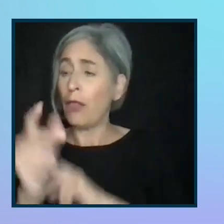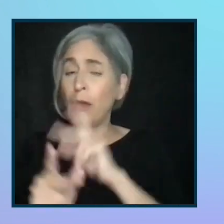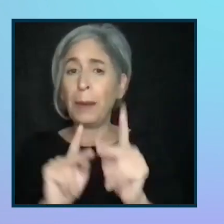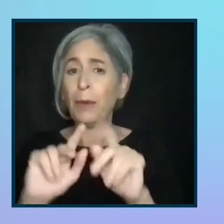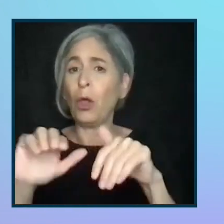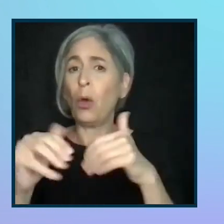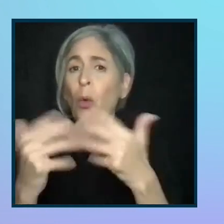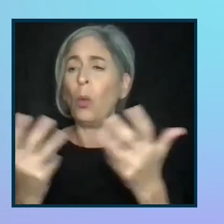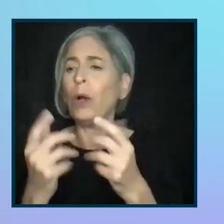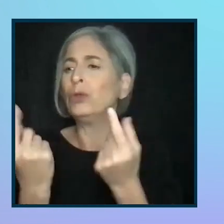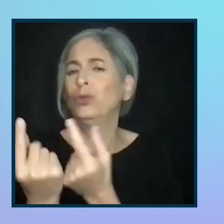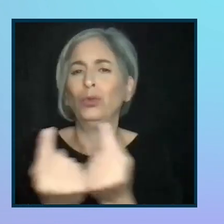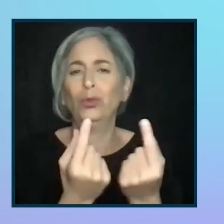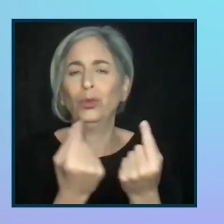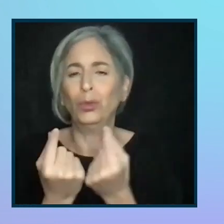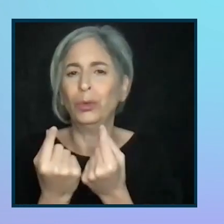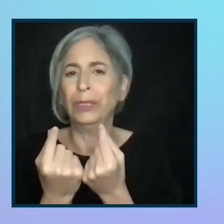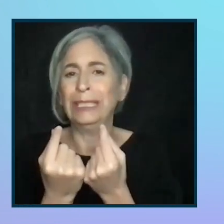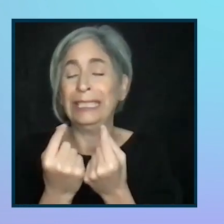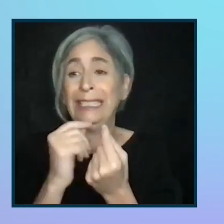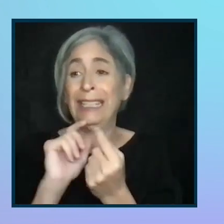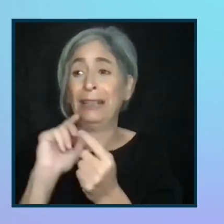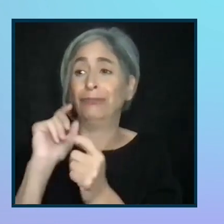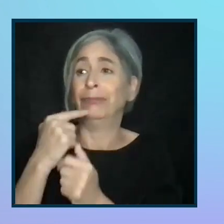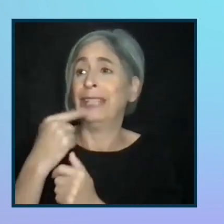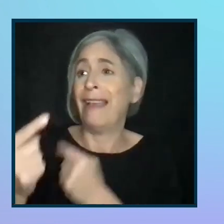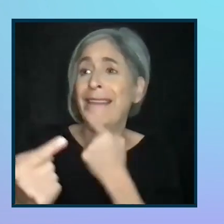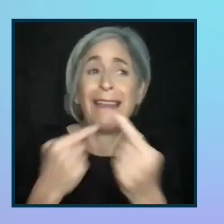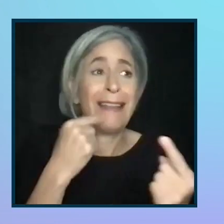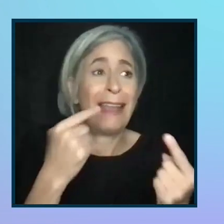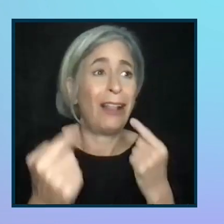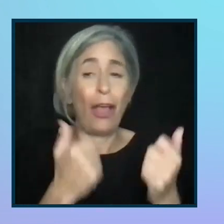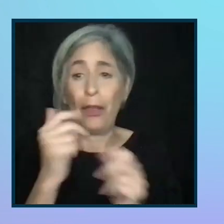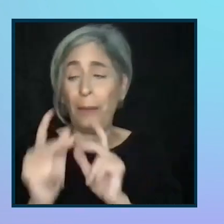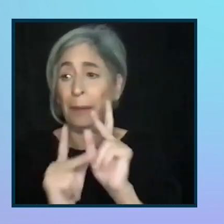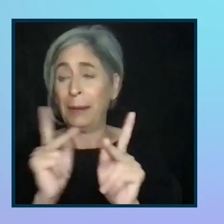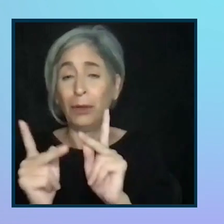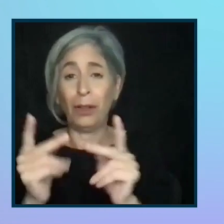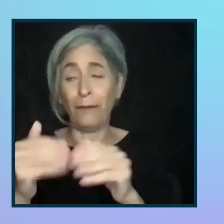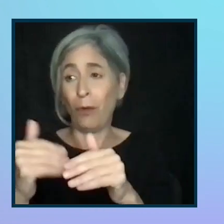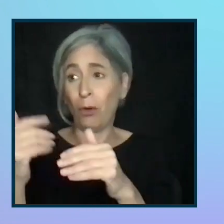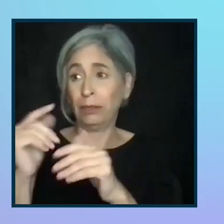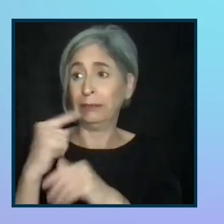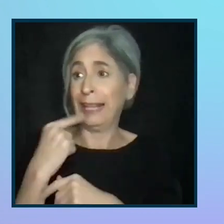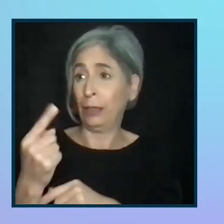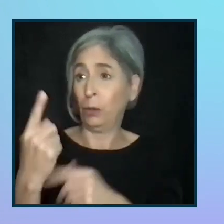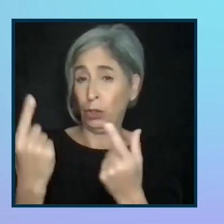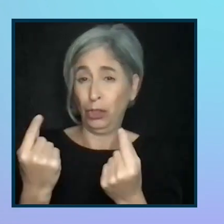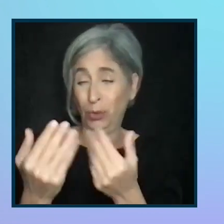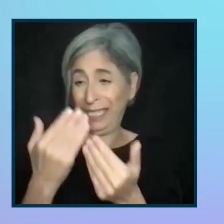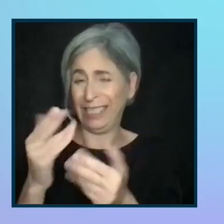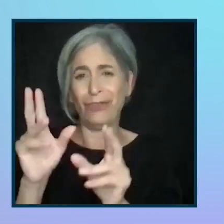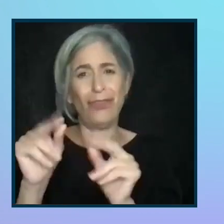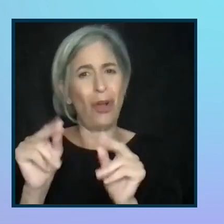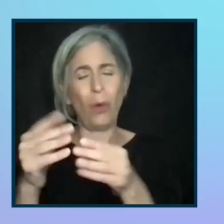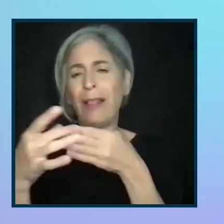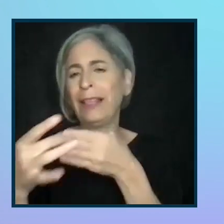and they don't hand it out very easily. But leadership is not based on authority, leadership is based on something else.